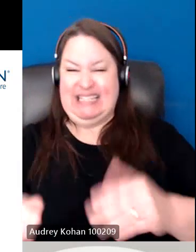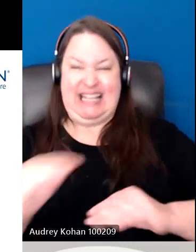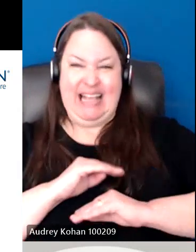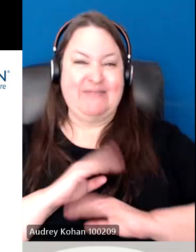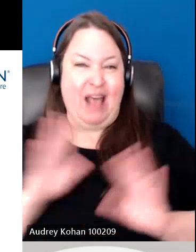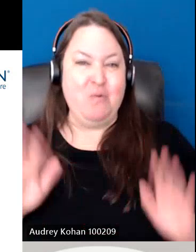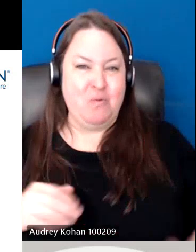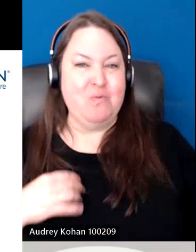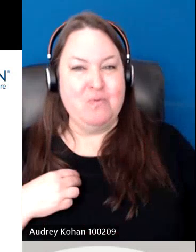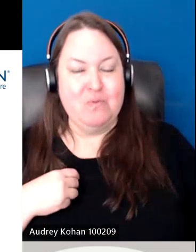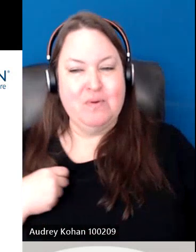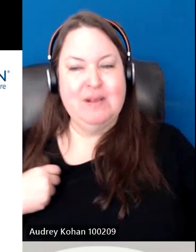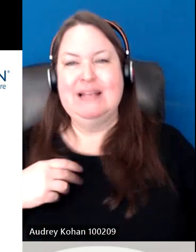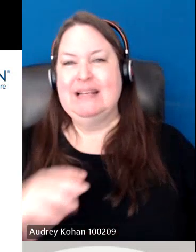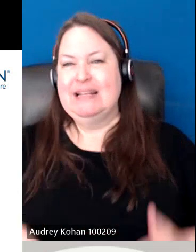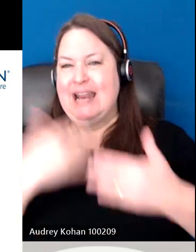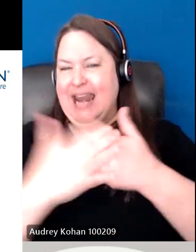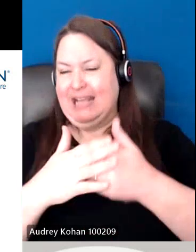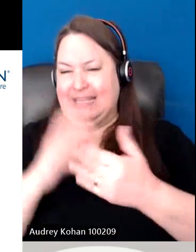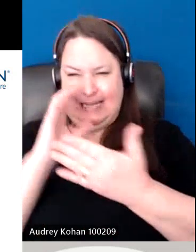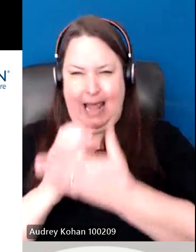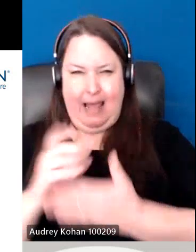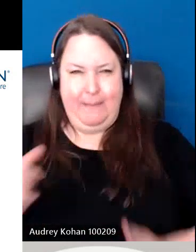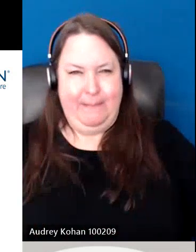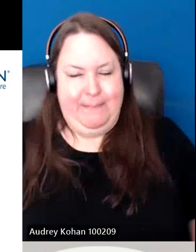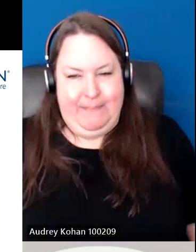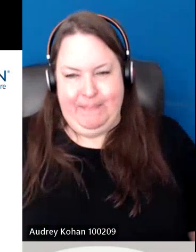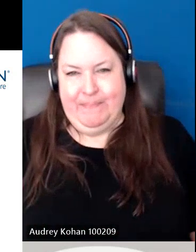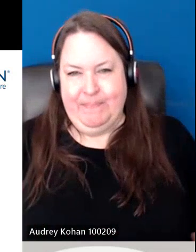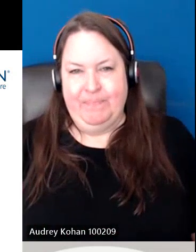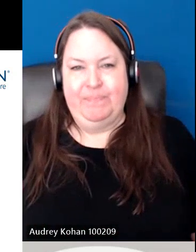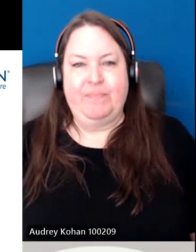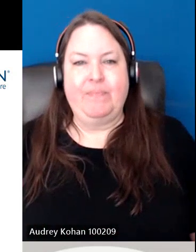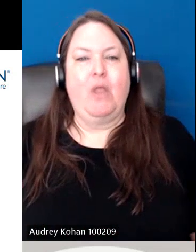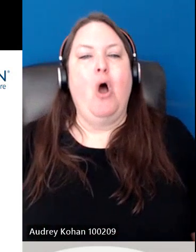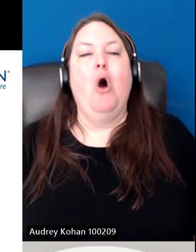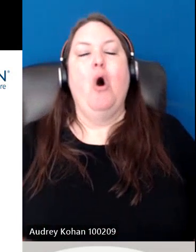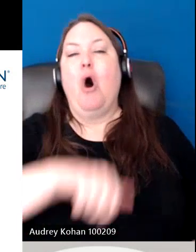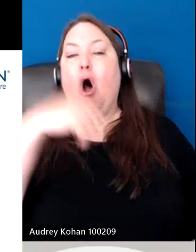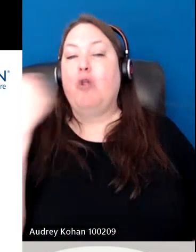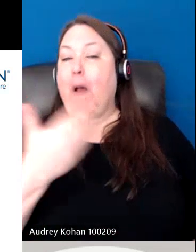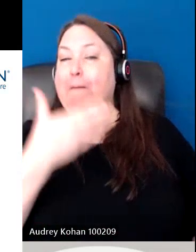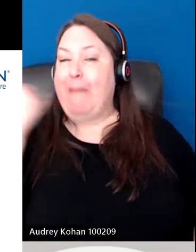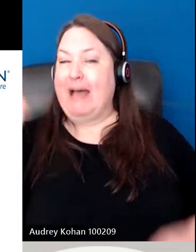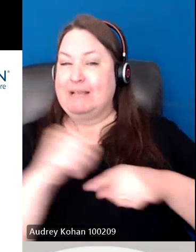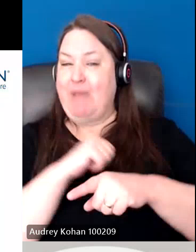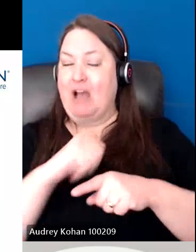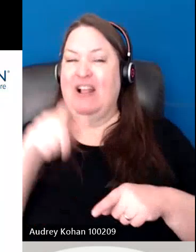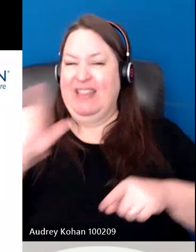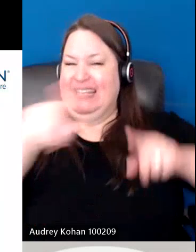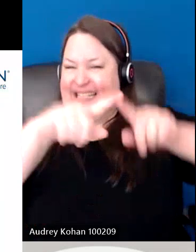please another best practice and actually this signage we want to couple of awards